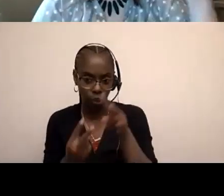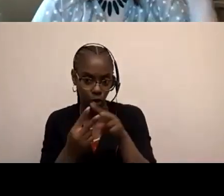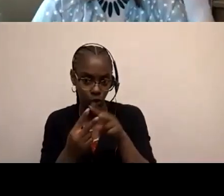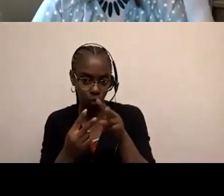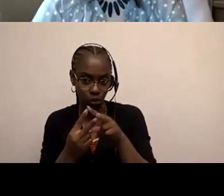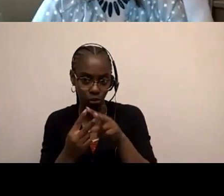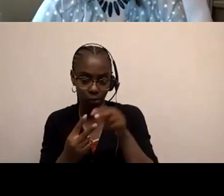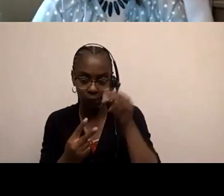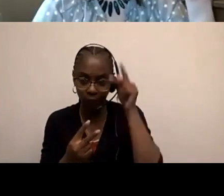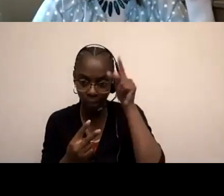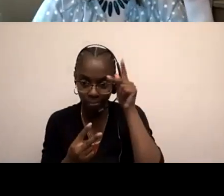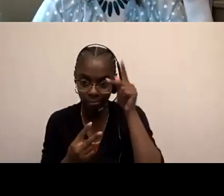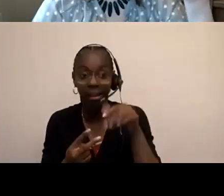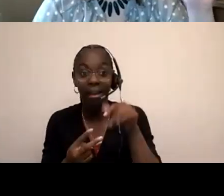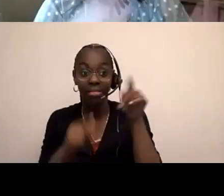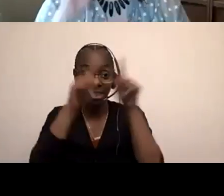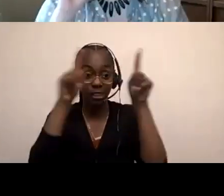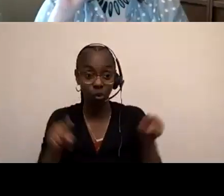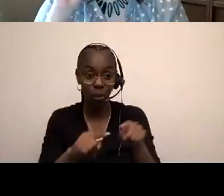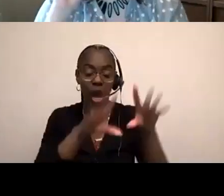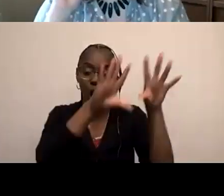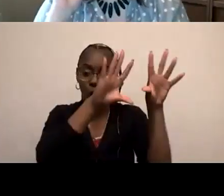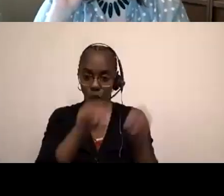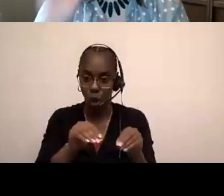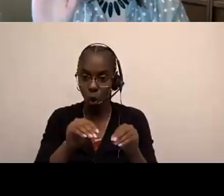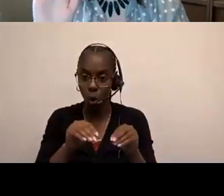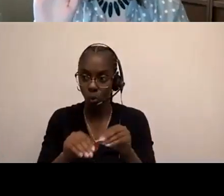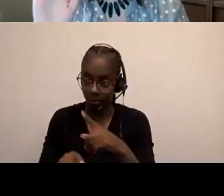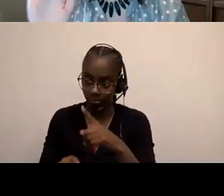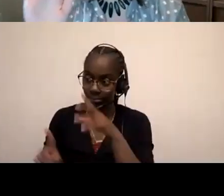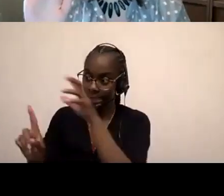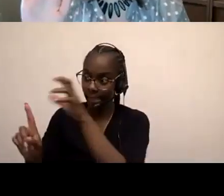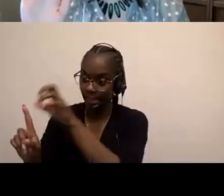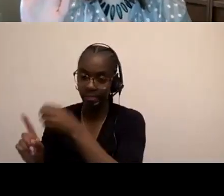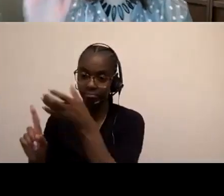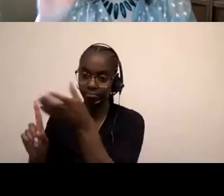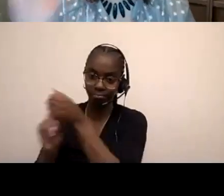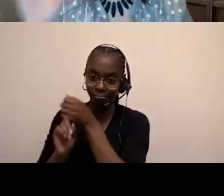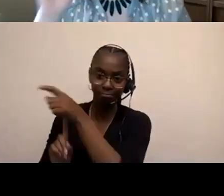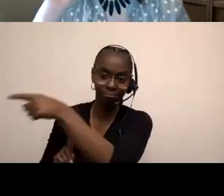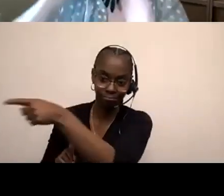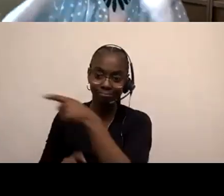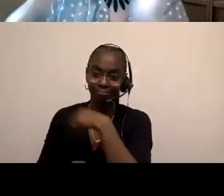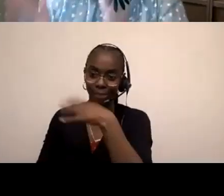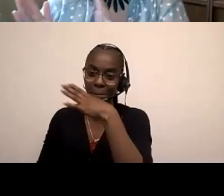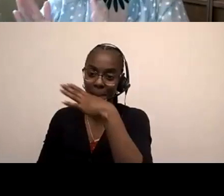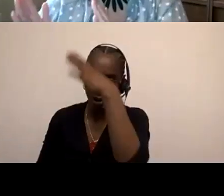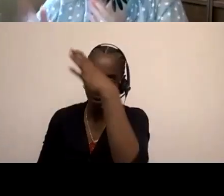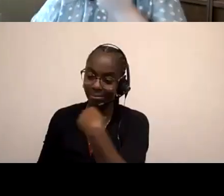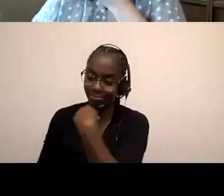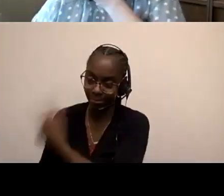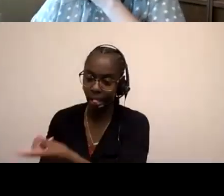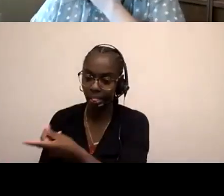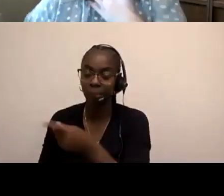THE SCREEN AND GET YOUR PARENT AND THE OTHER IS LEAVE IT UP AND GO GET YOUR PARENT. IT'S